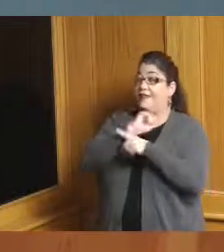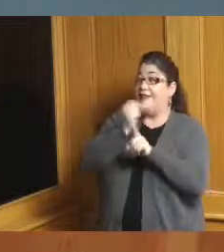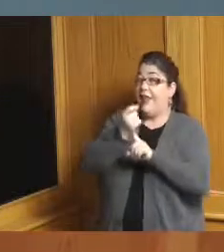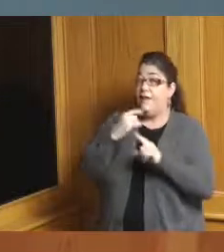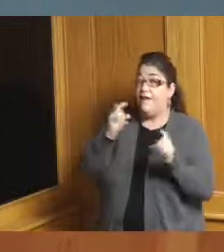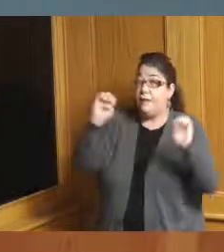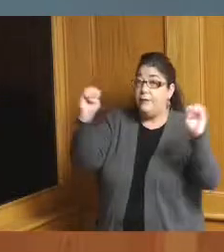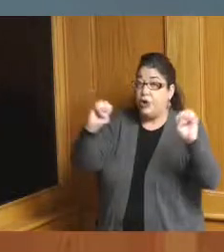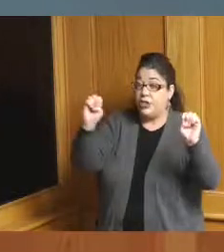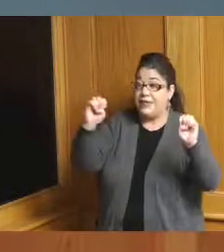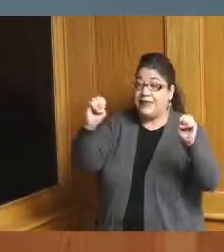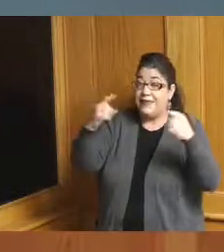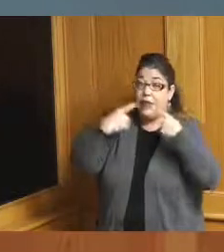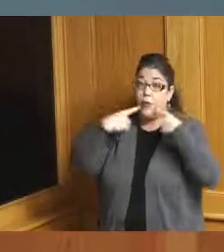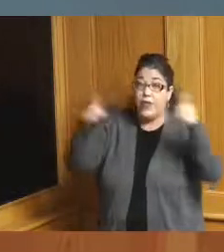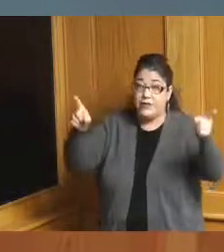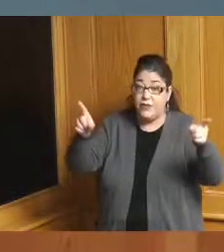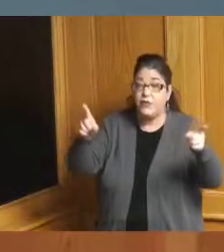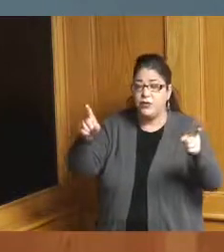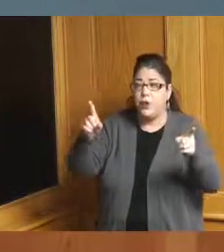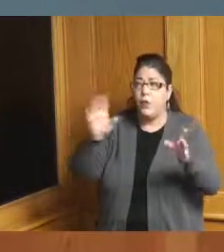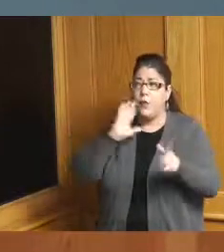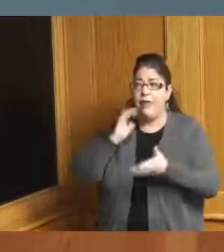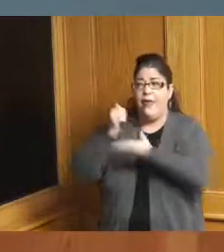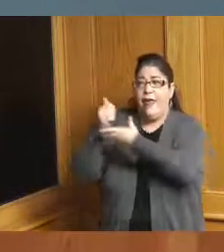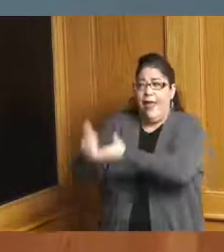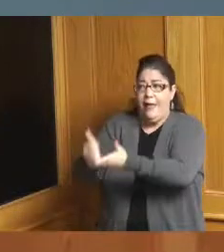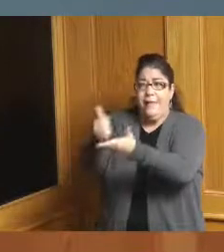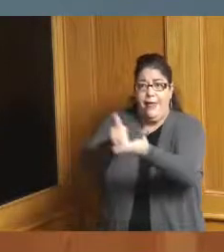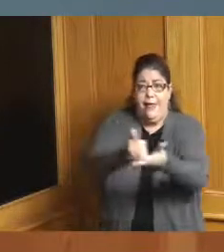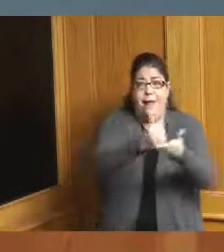to end to continue to impact those groups that were mentioned early about the water